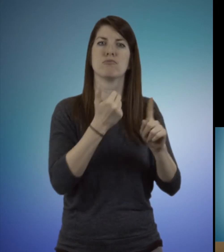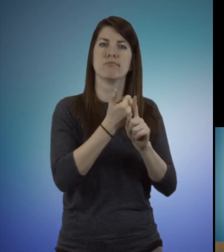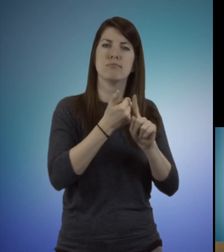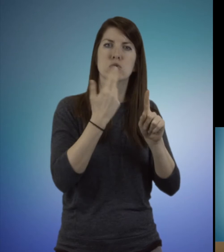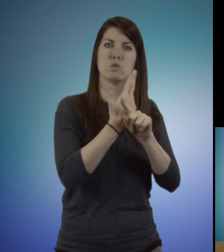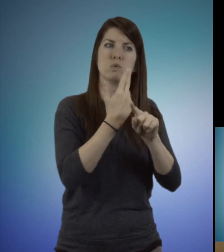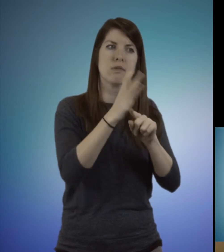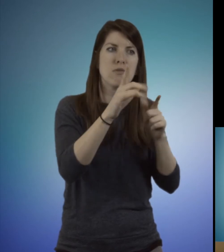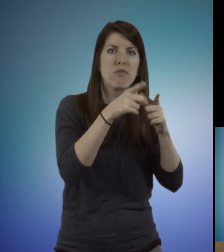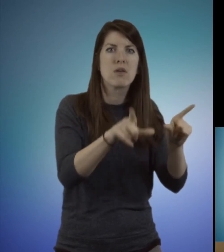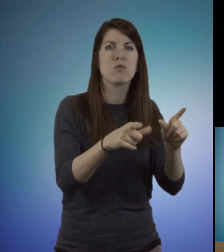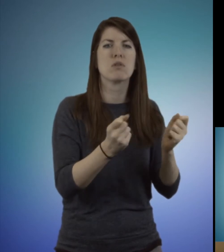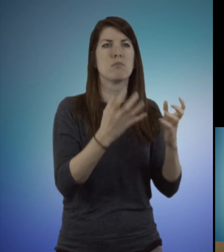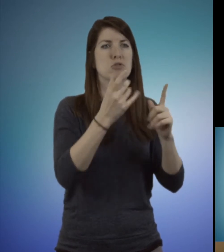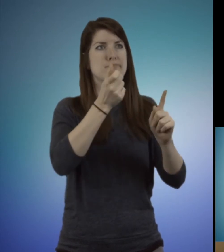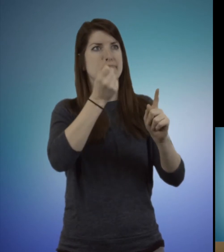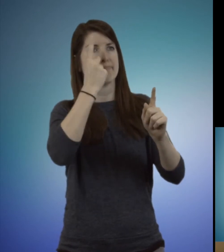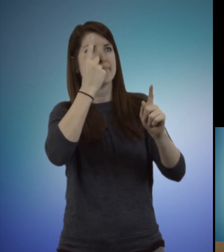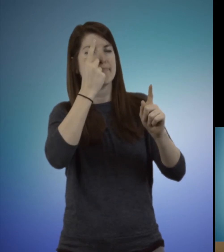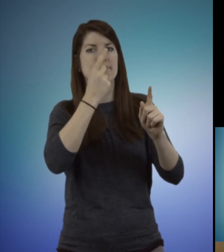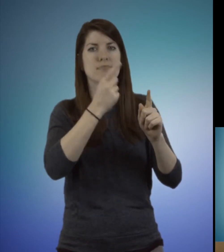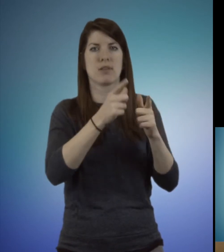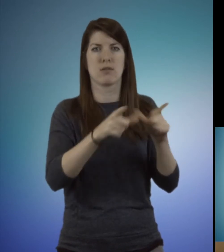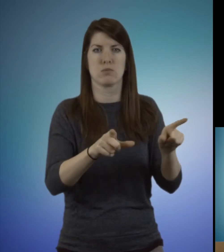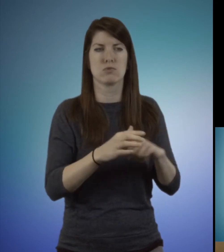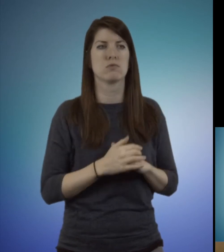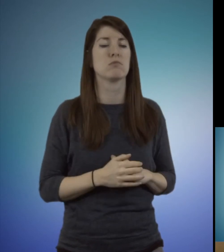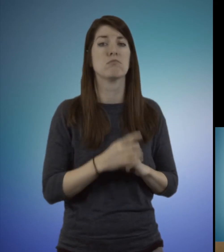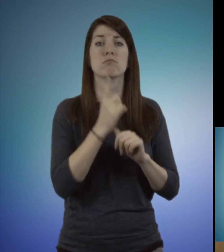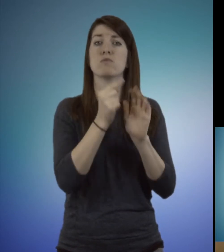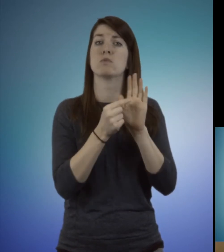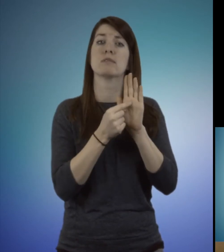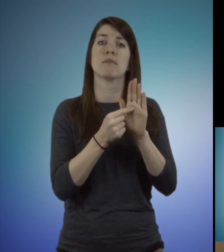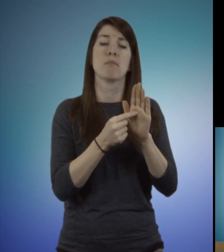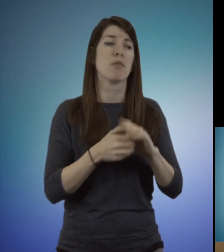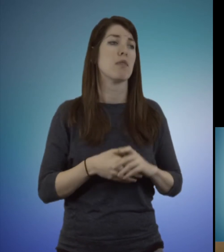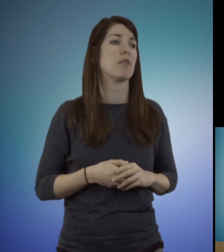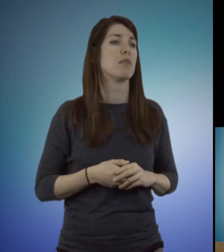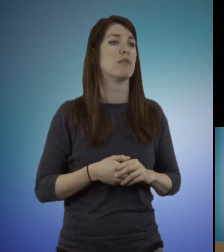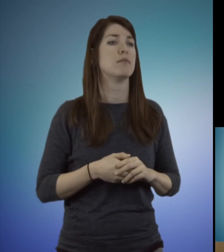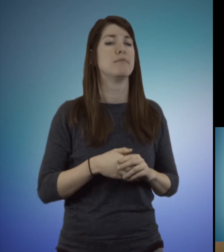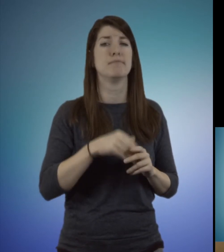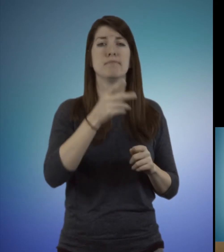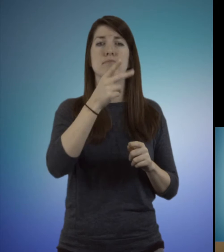language and how much they understand a language. An example of this might be the preschool language scale.